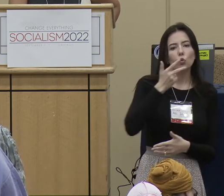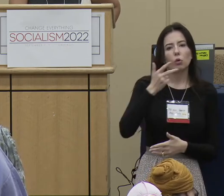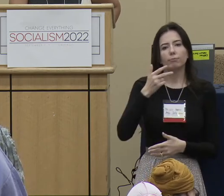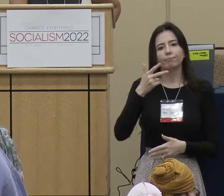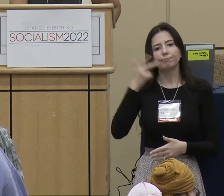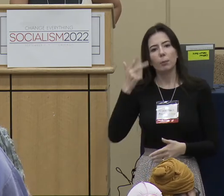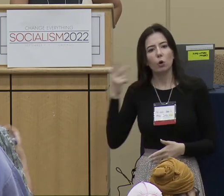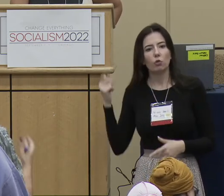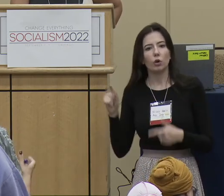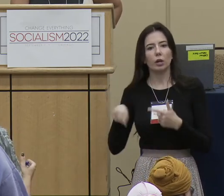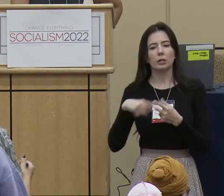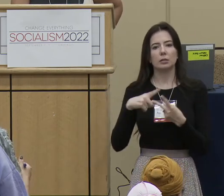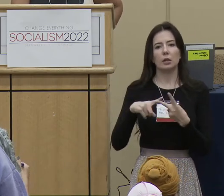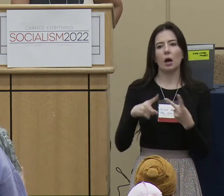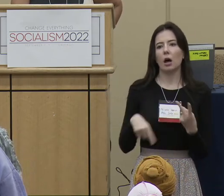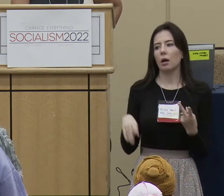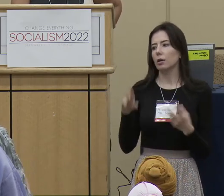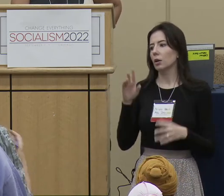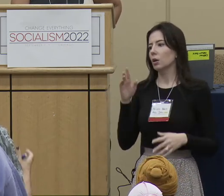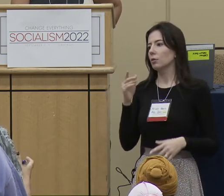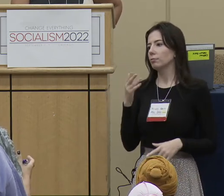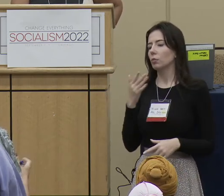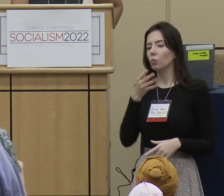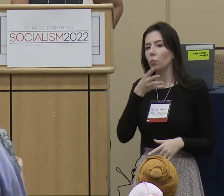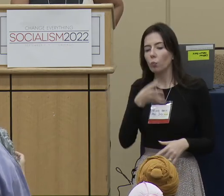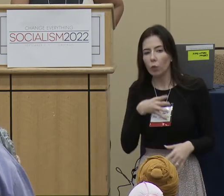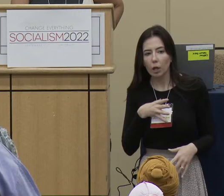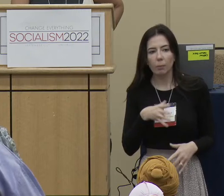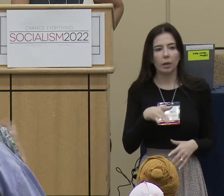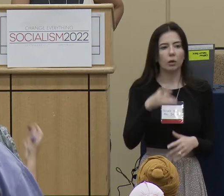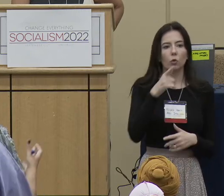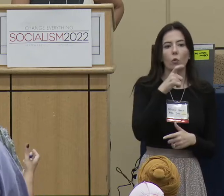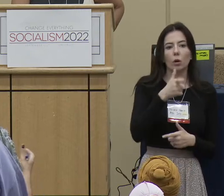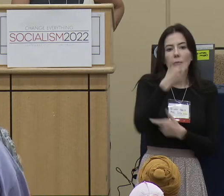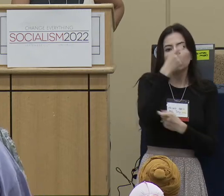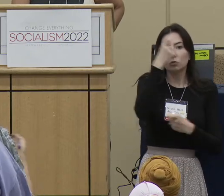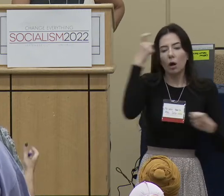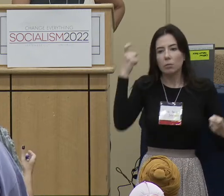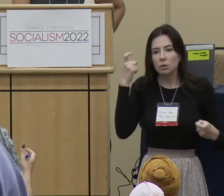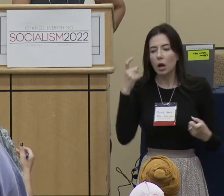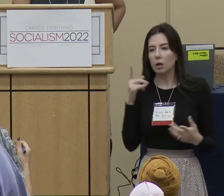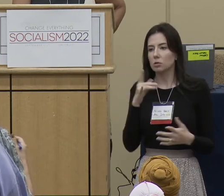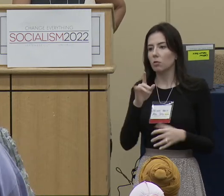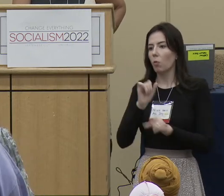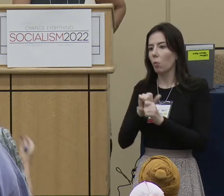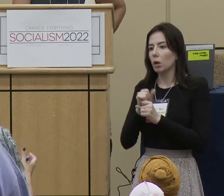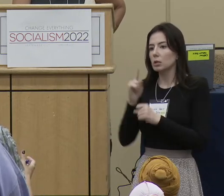that start businesses . New immigrants, women who are corporate refugees, or traumatized to the point where